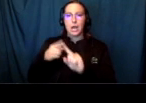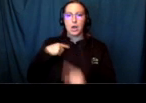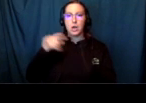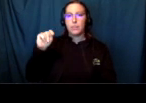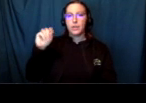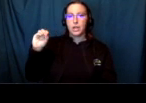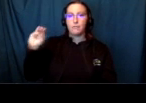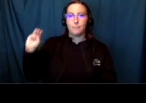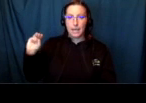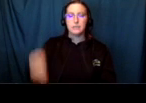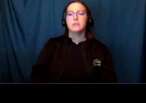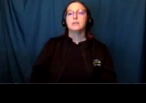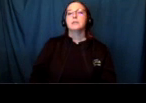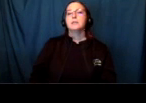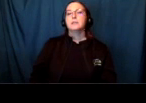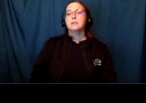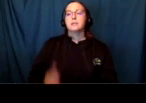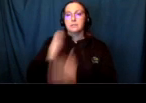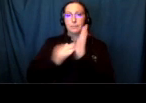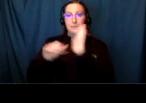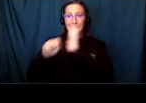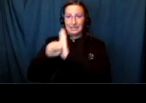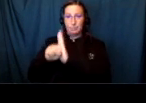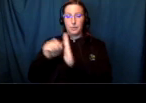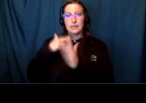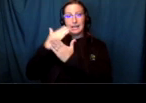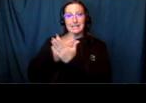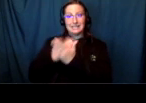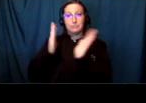um some some sample lesson plans from the med-el site